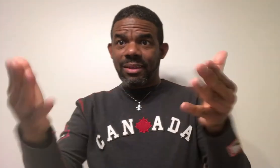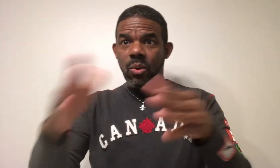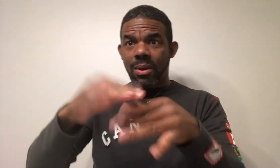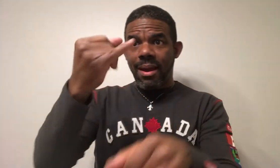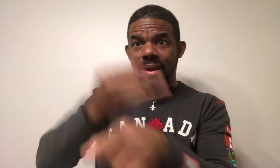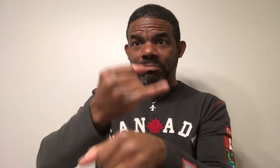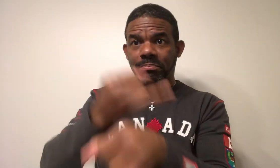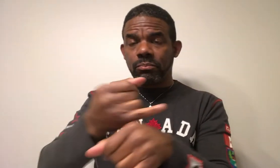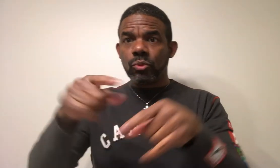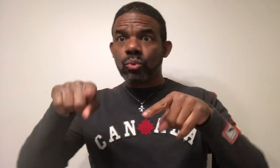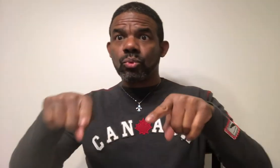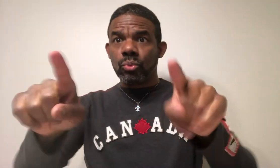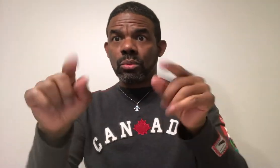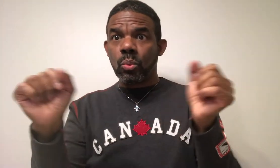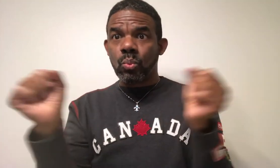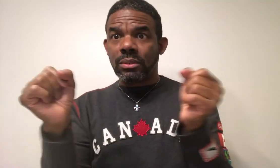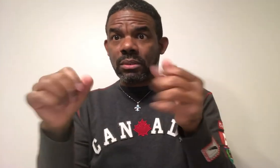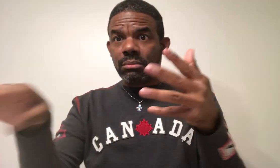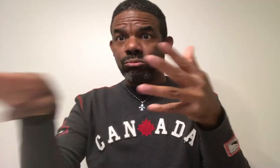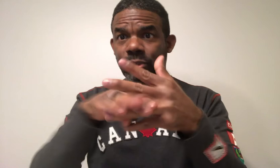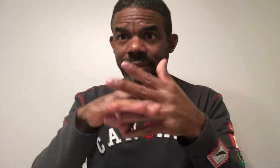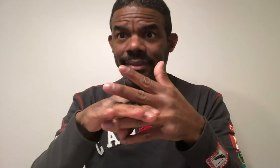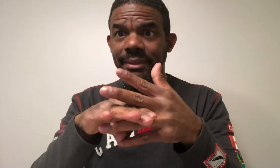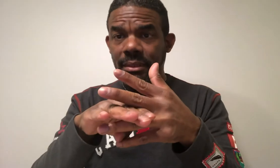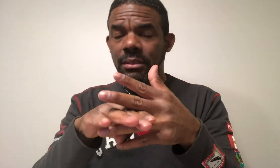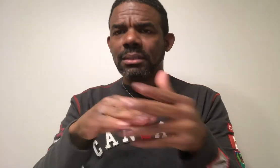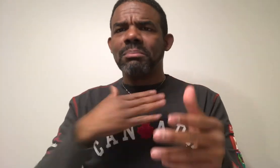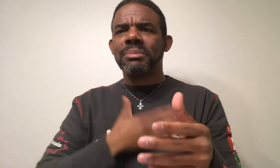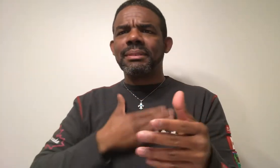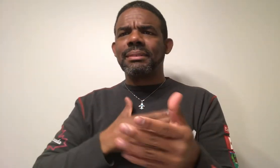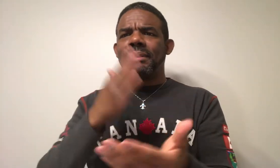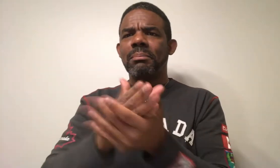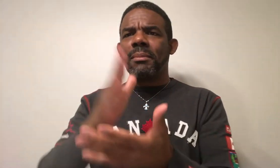For those who are planning on staying on campus during the winter break,